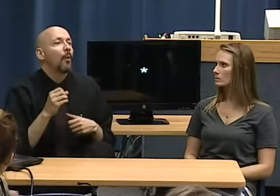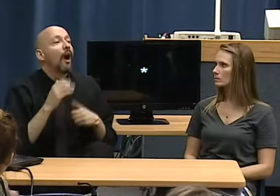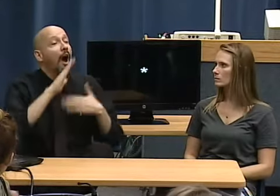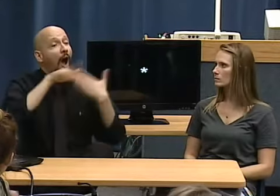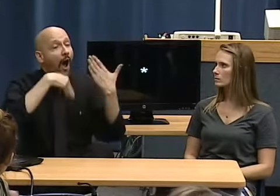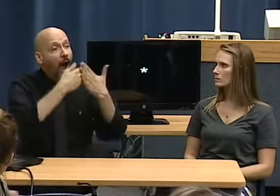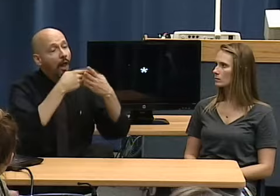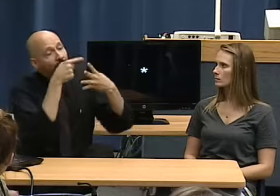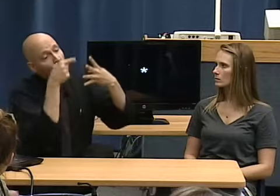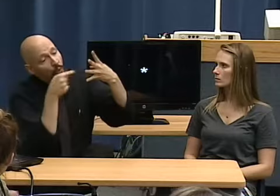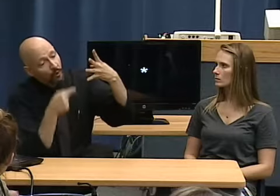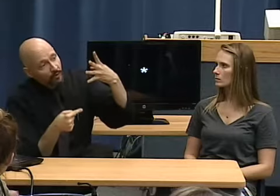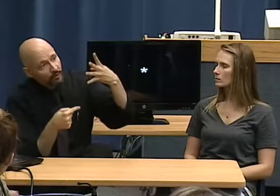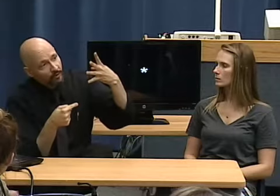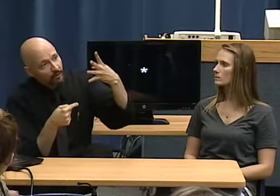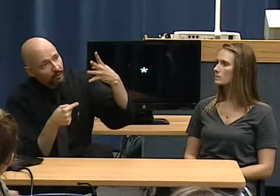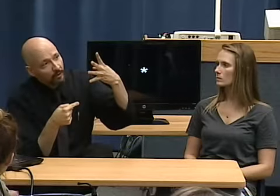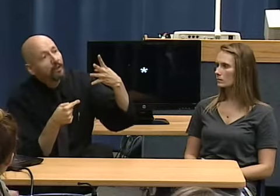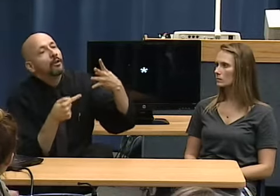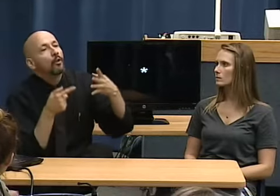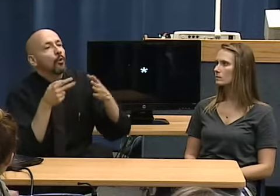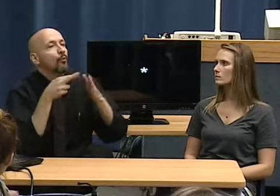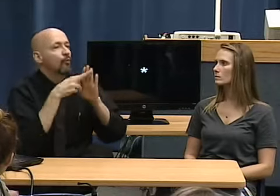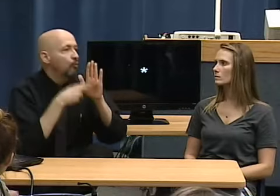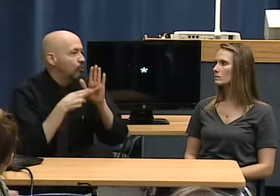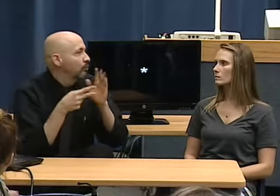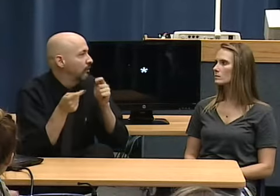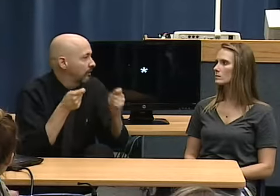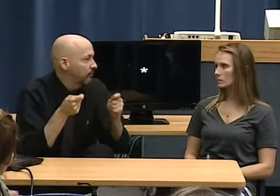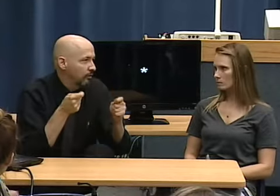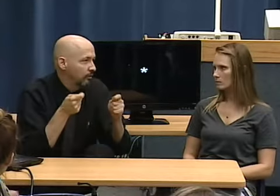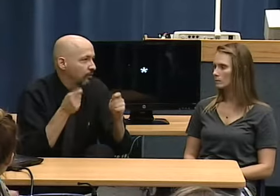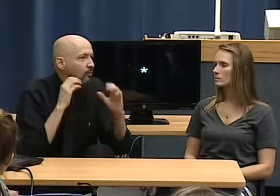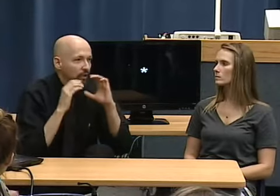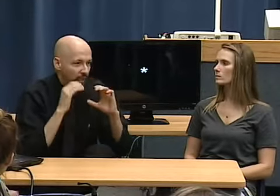So all of these are rule governed communication systems.